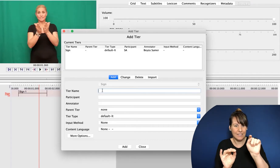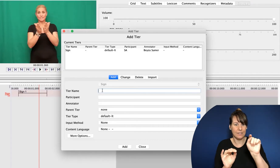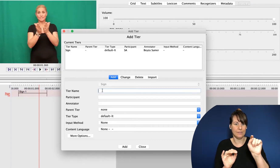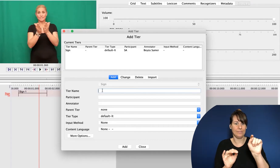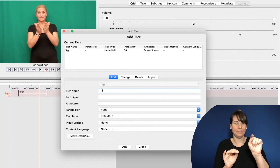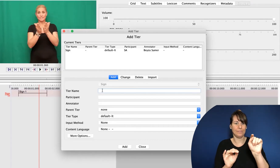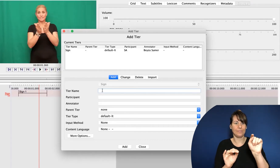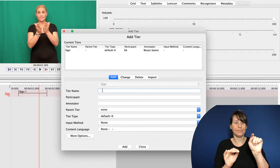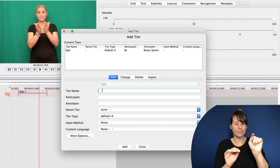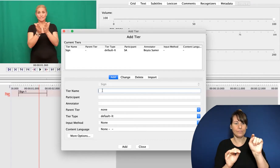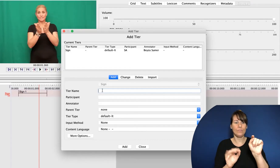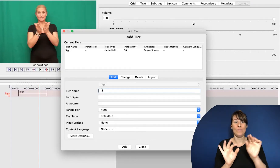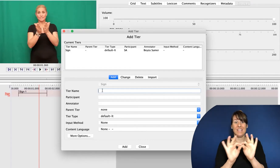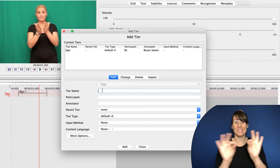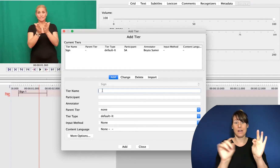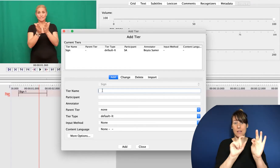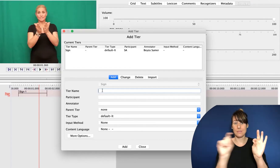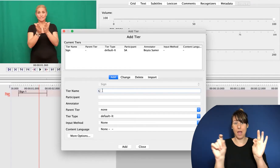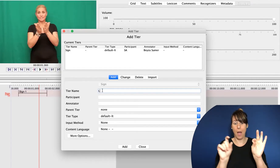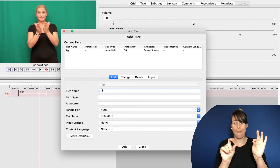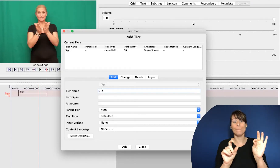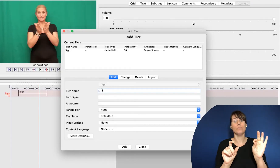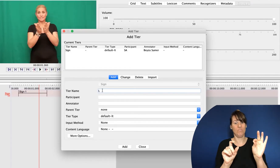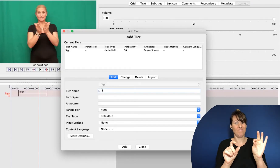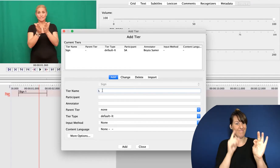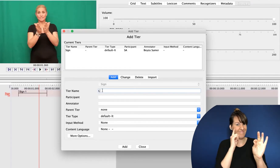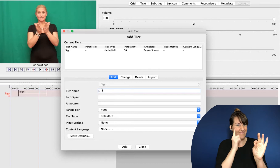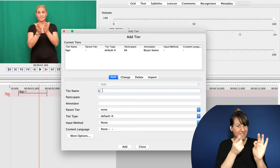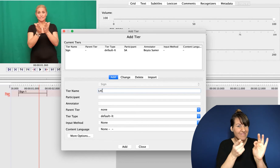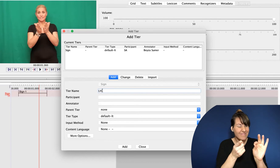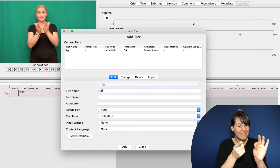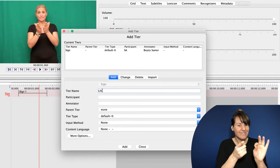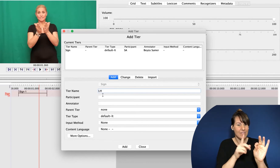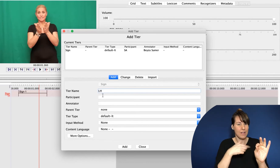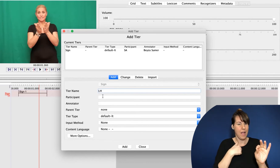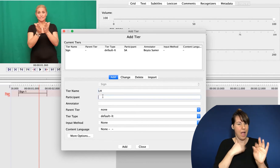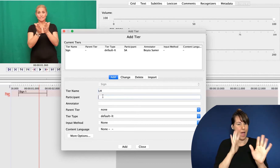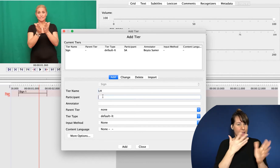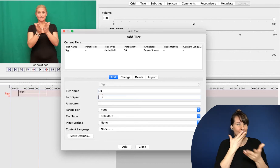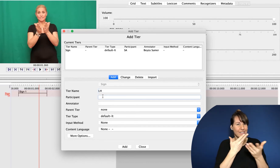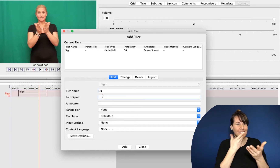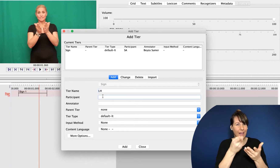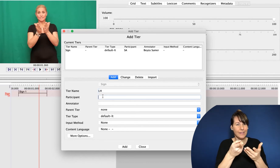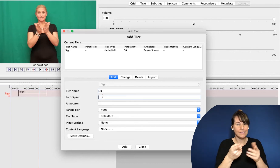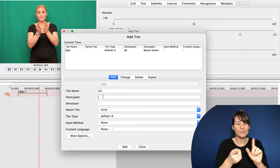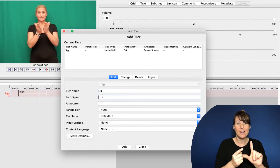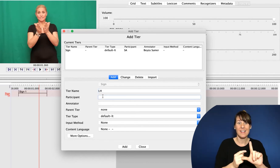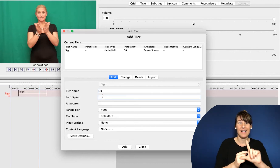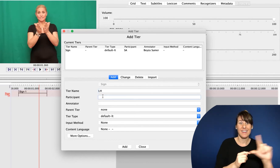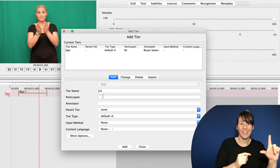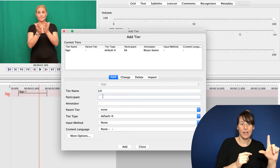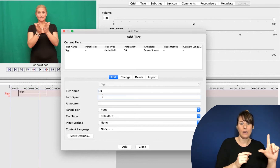Now I will create the tiers, as I did in the previous videos. Tier name left